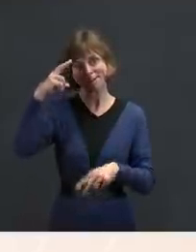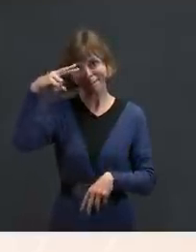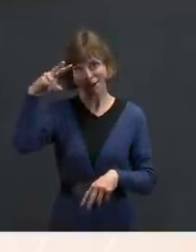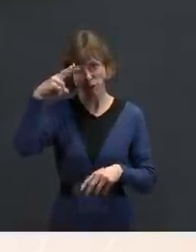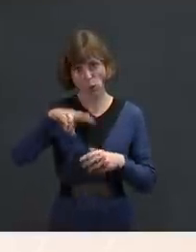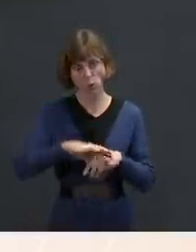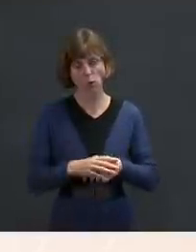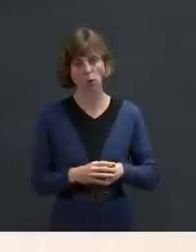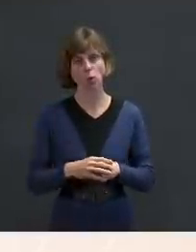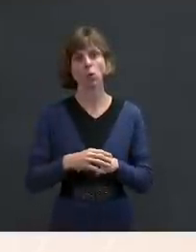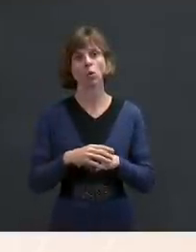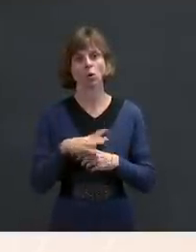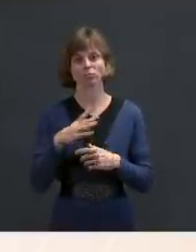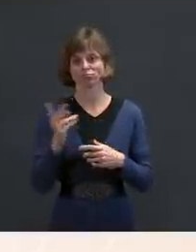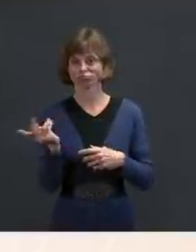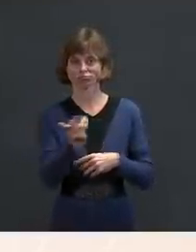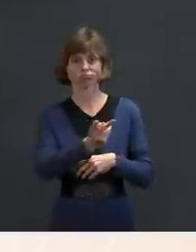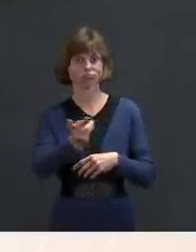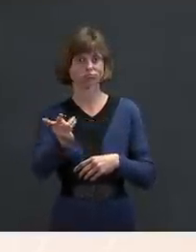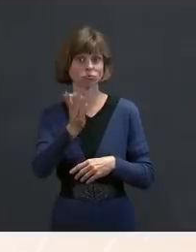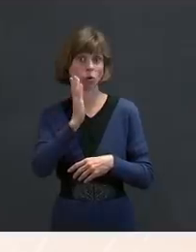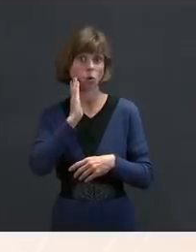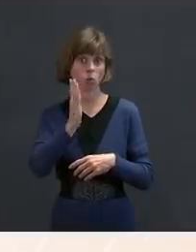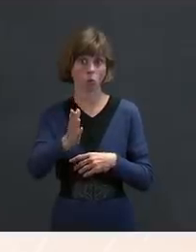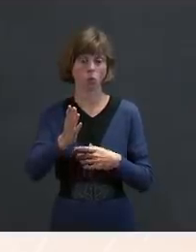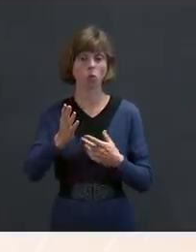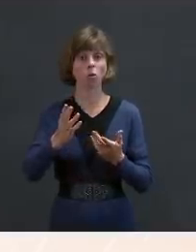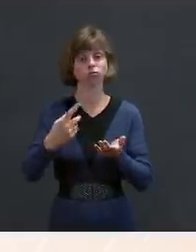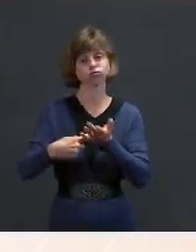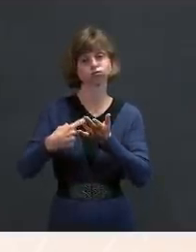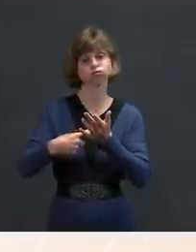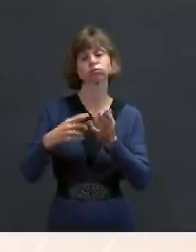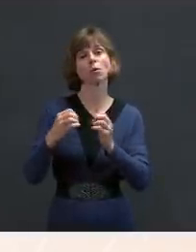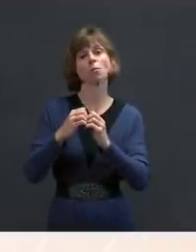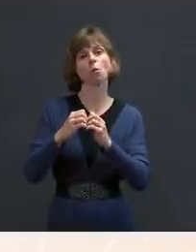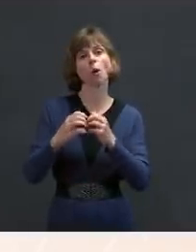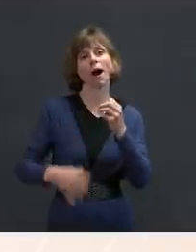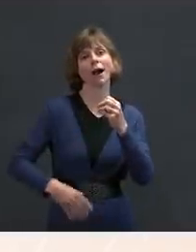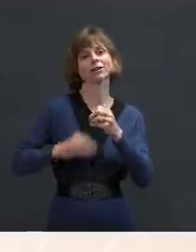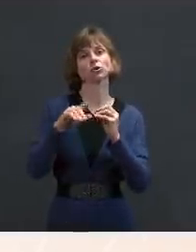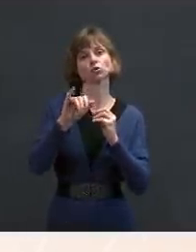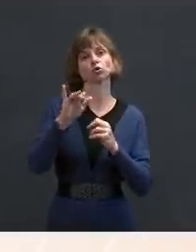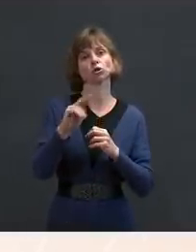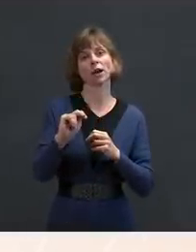Building on their January 22nd conversation, the meeting will reaffirm the enduring partnership